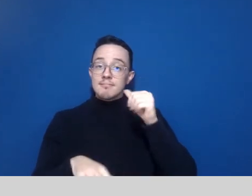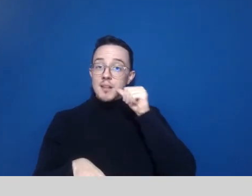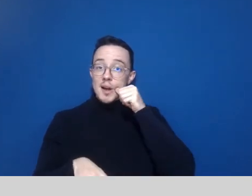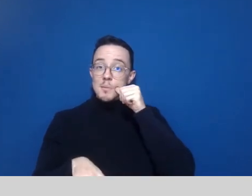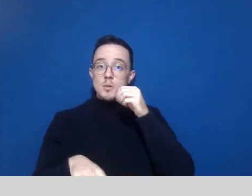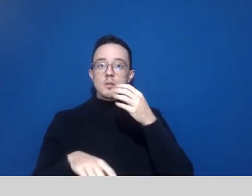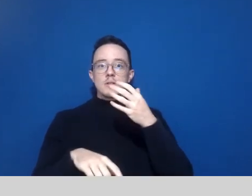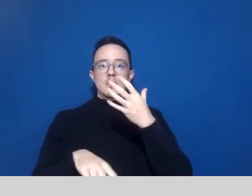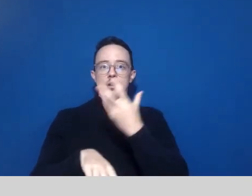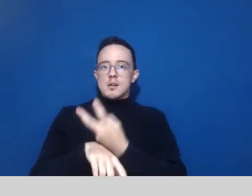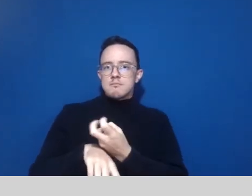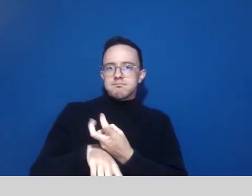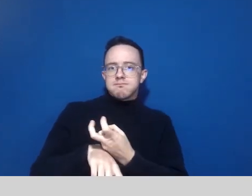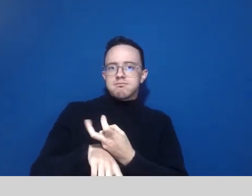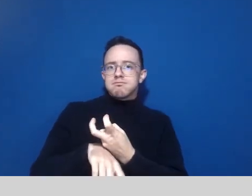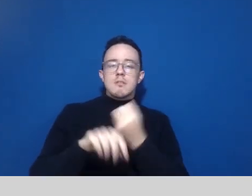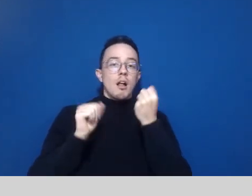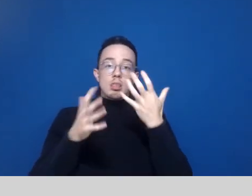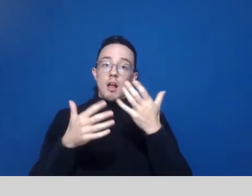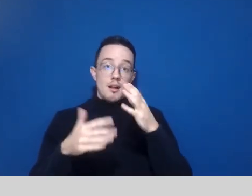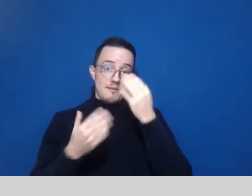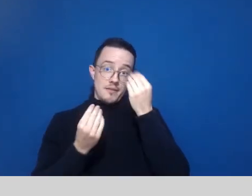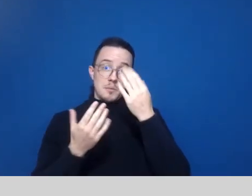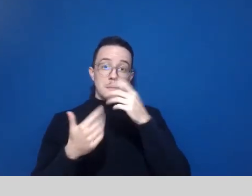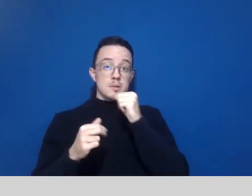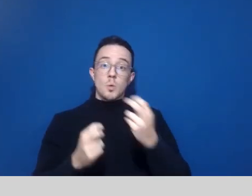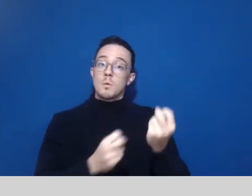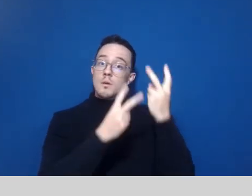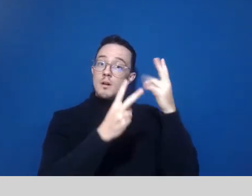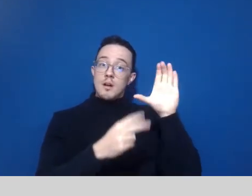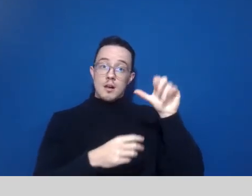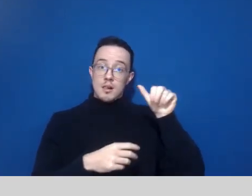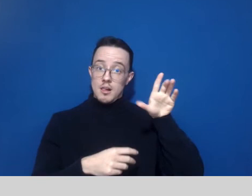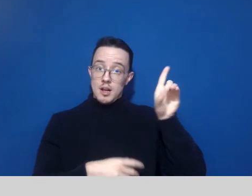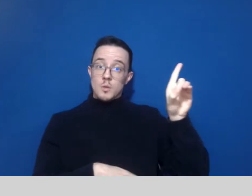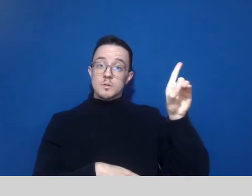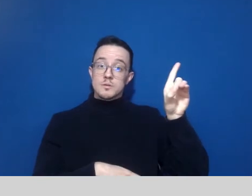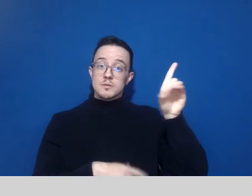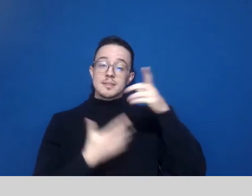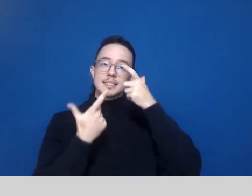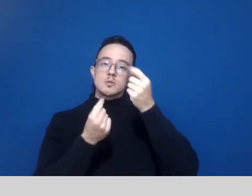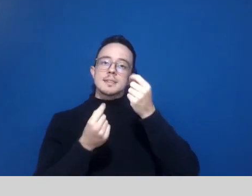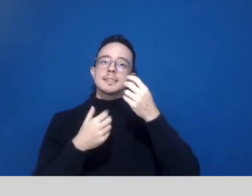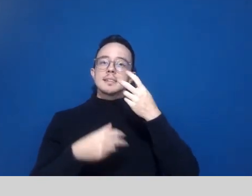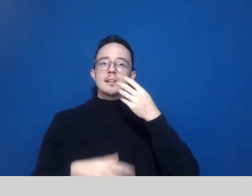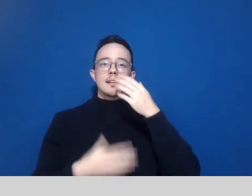about me, and they don't uploaded to the Cloud. An interesting thing about Apple is they keep that stuff on your device.